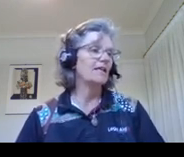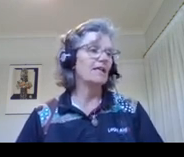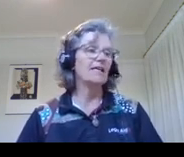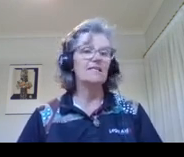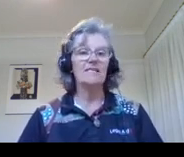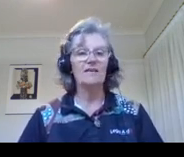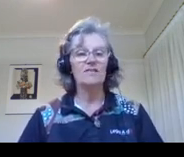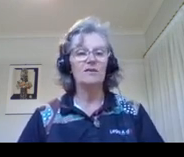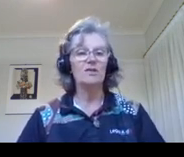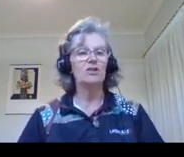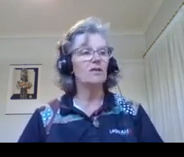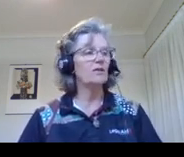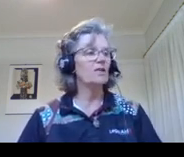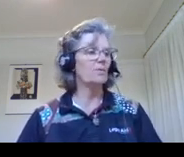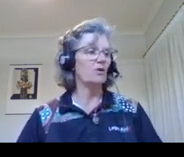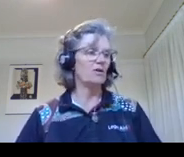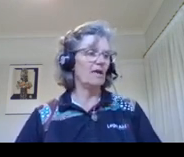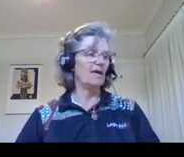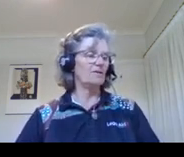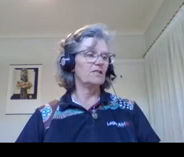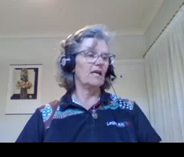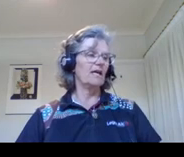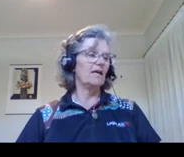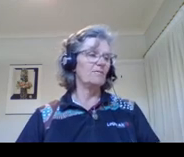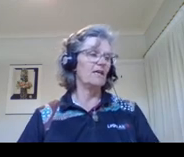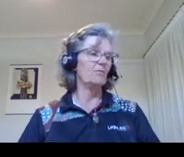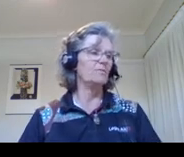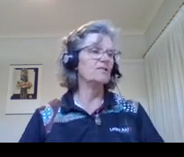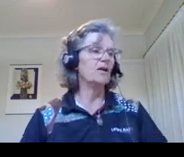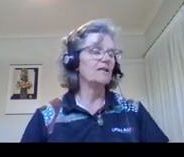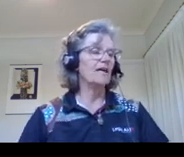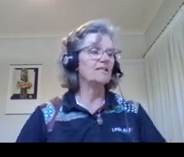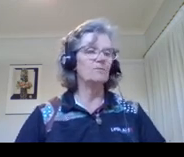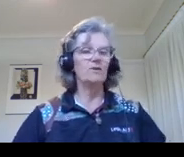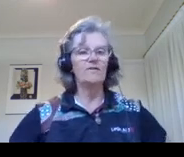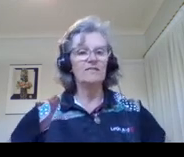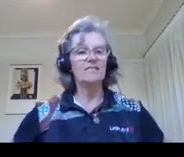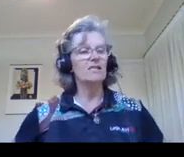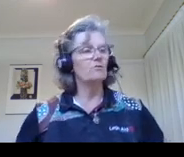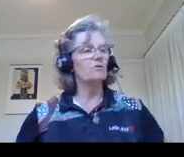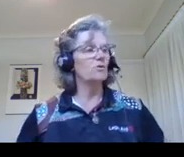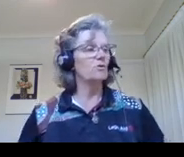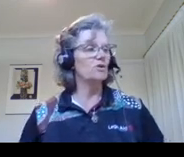e-safety commissioner that we spoke about their website has some fantastic resources